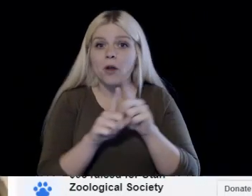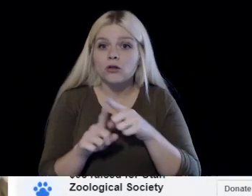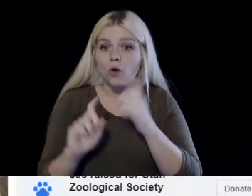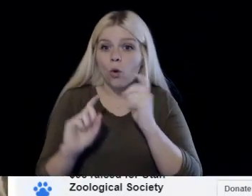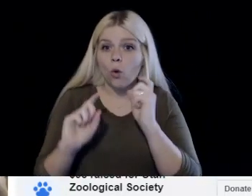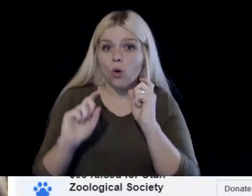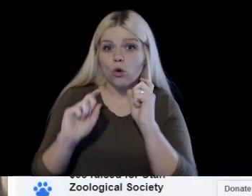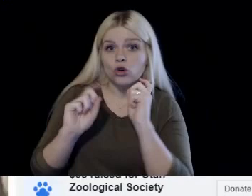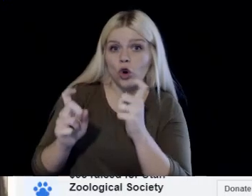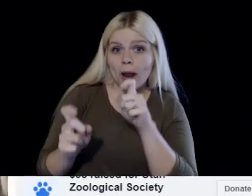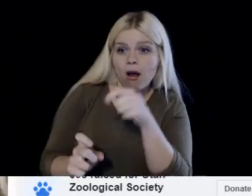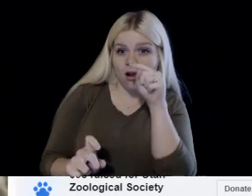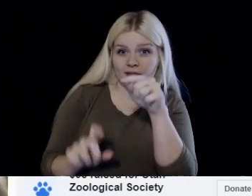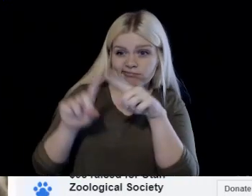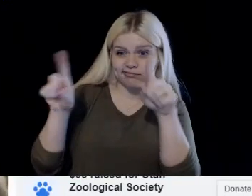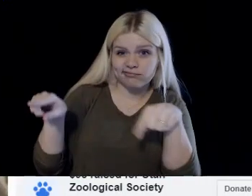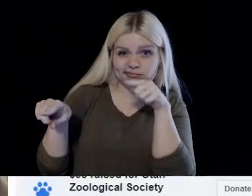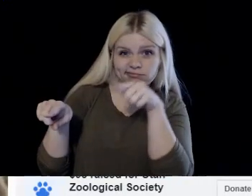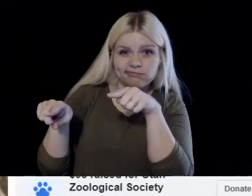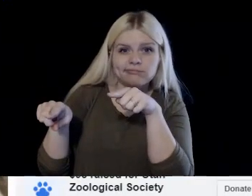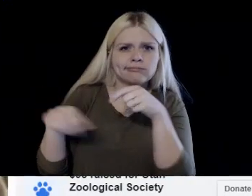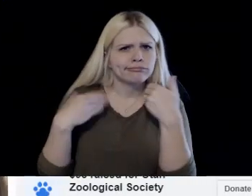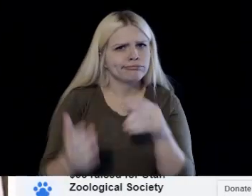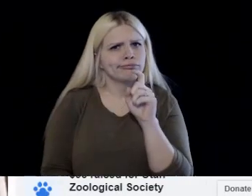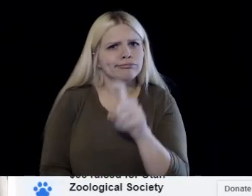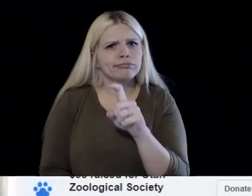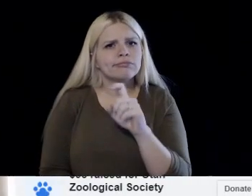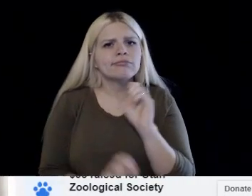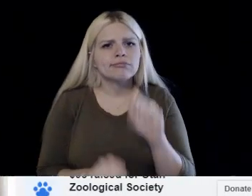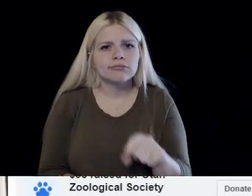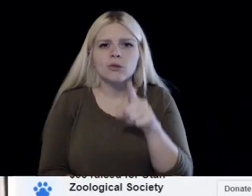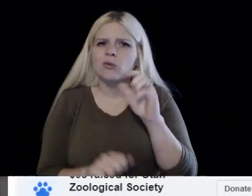Remember, the zoo is closed right now- so any support you can give is so awesome.